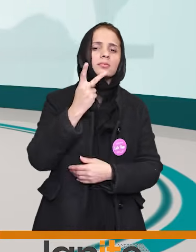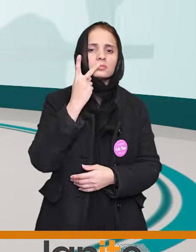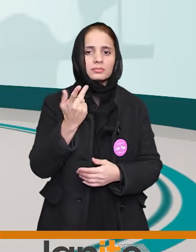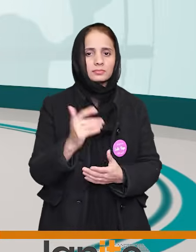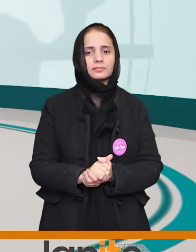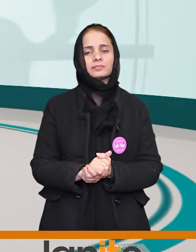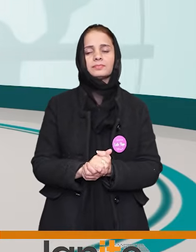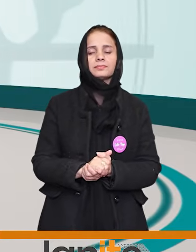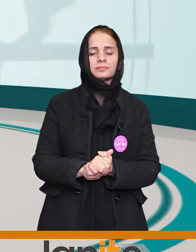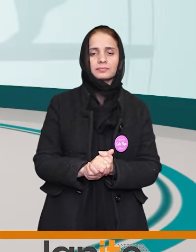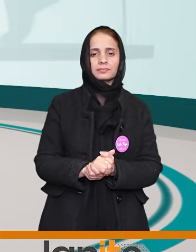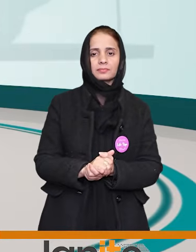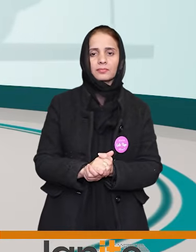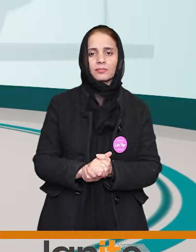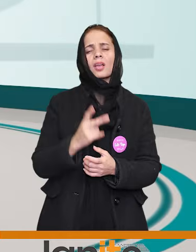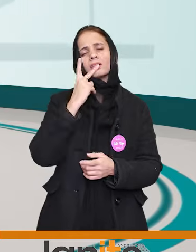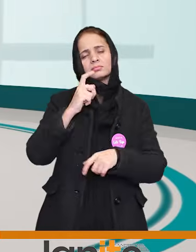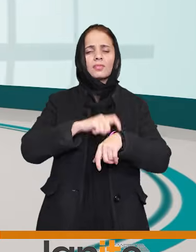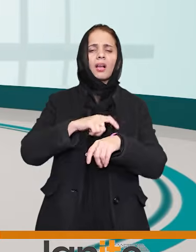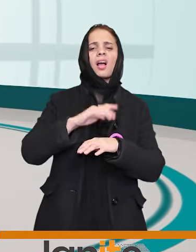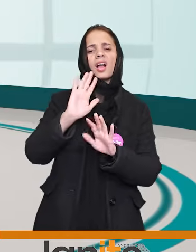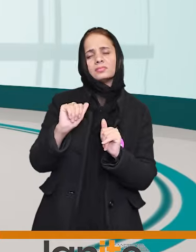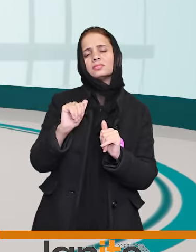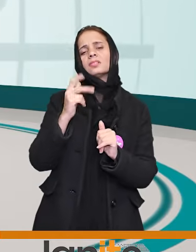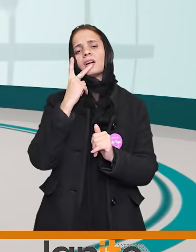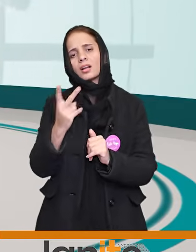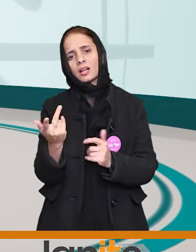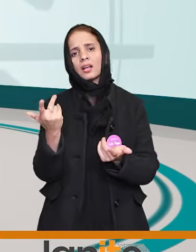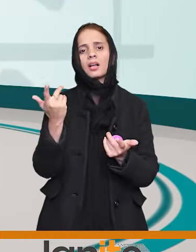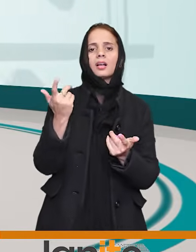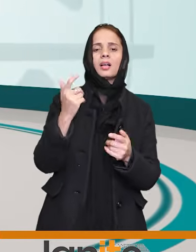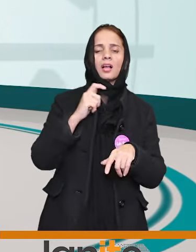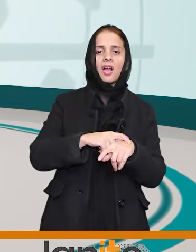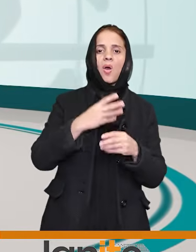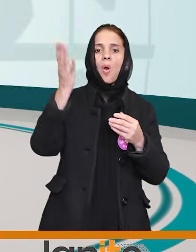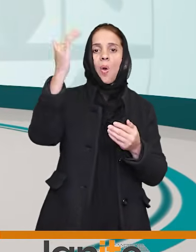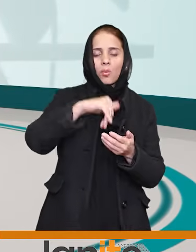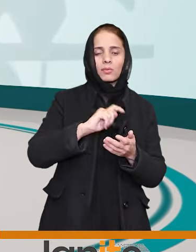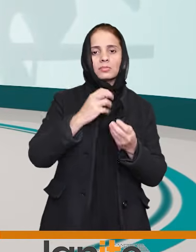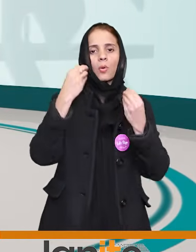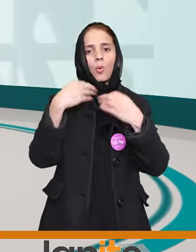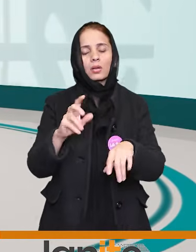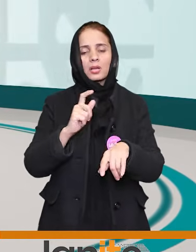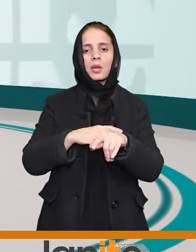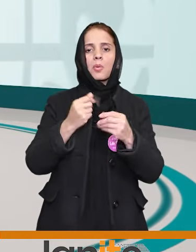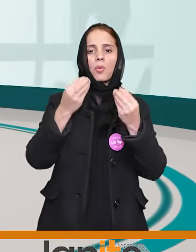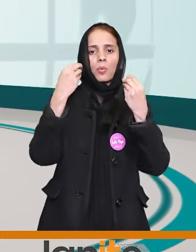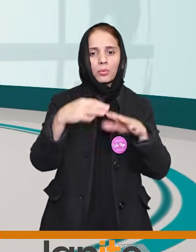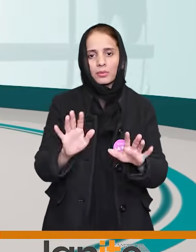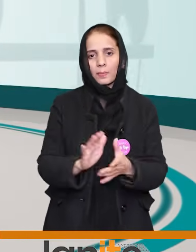‘will see and do the work if assigned’. And the project is posted and assigned. Even money is lost,